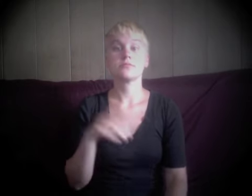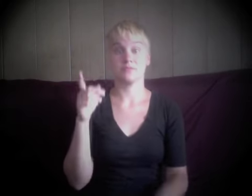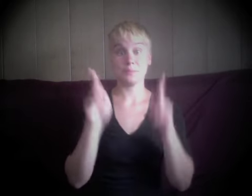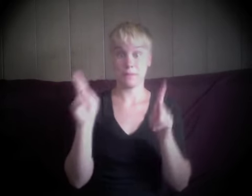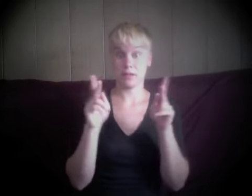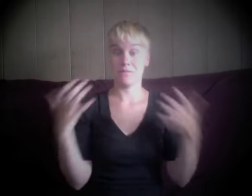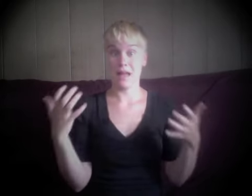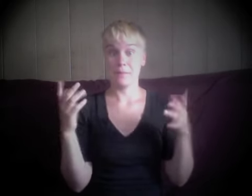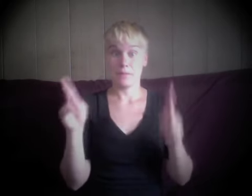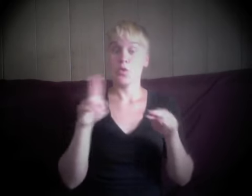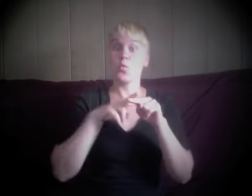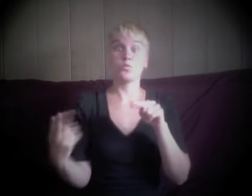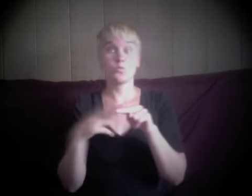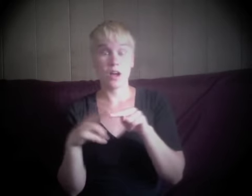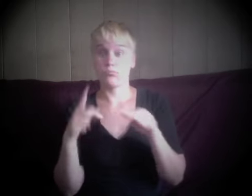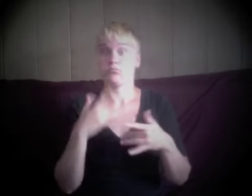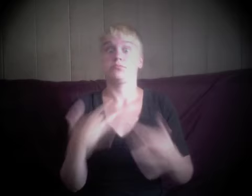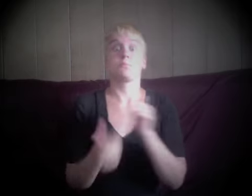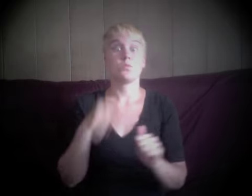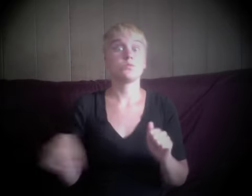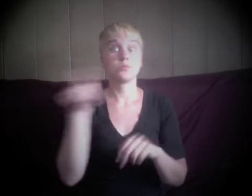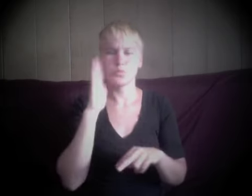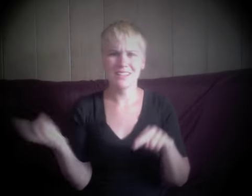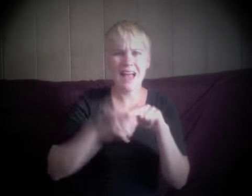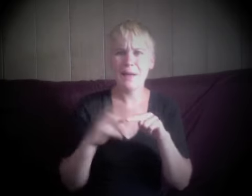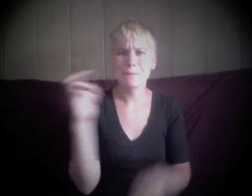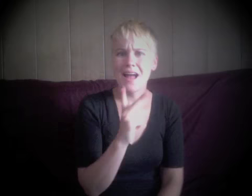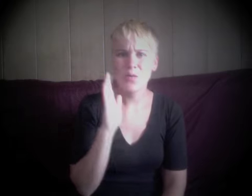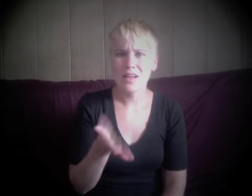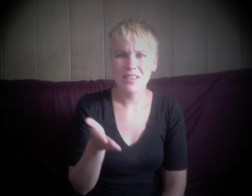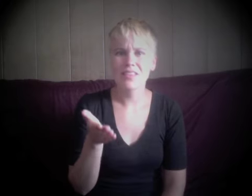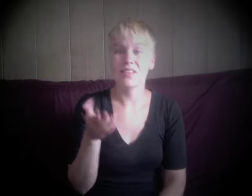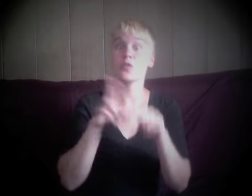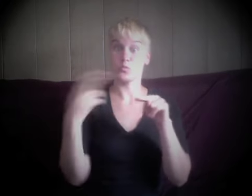Rarely are people able to keep the weight off long term and they end up gaining the weight back after weightloss.